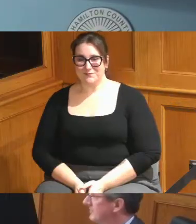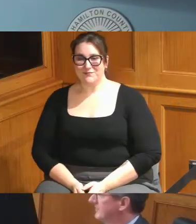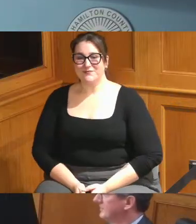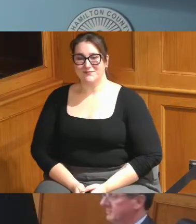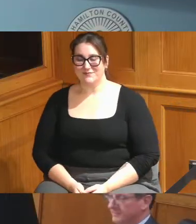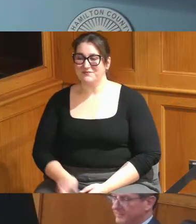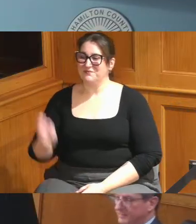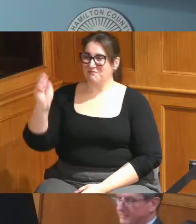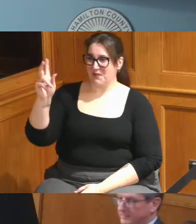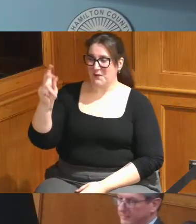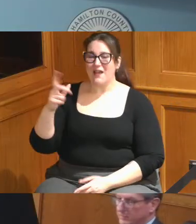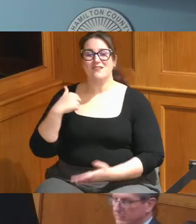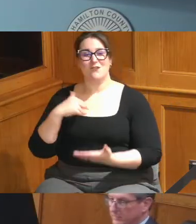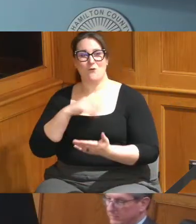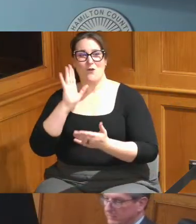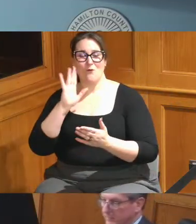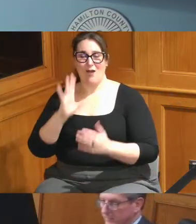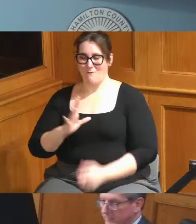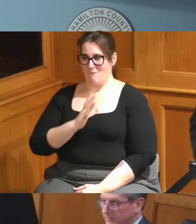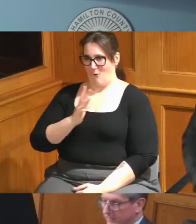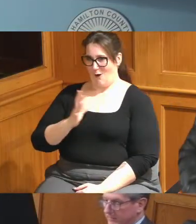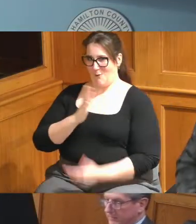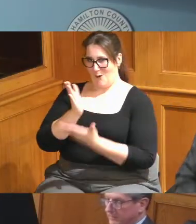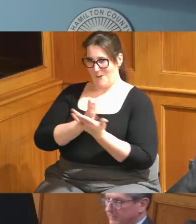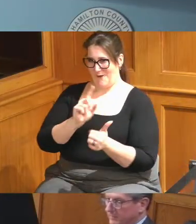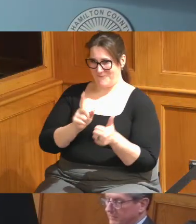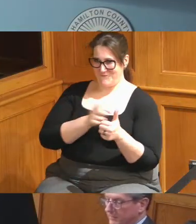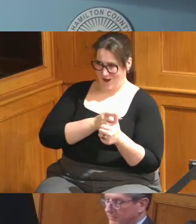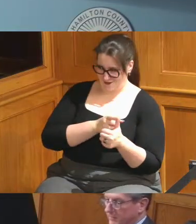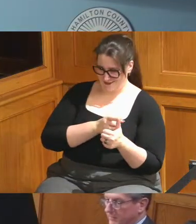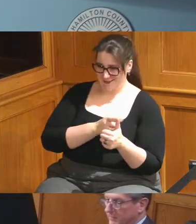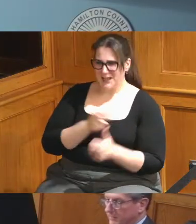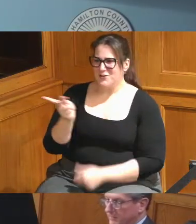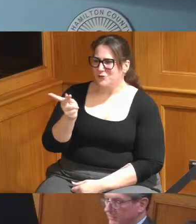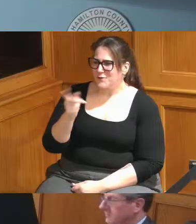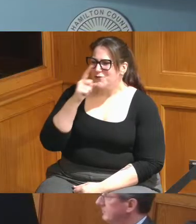All right. So, we're going to do the formal part first. If the two of you would please come over